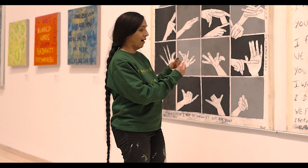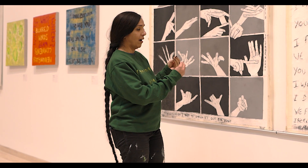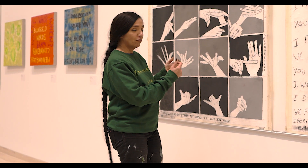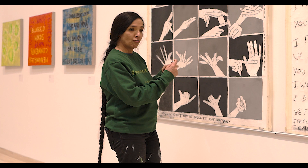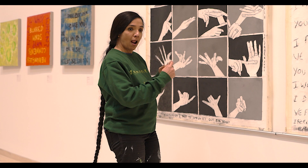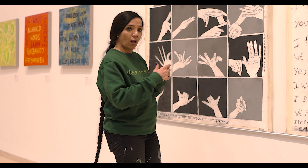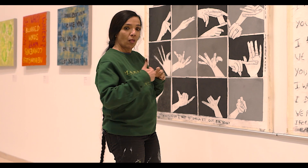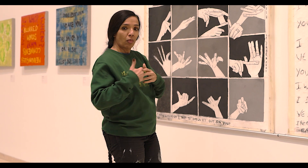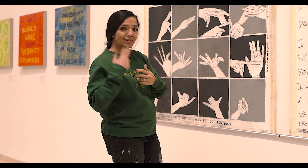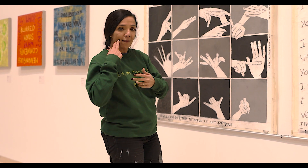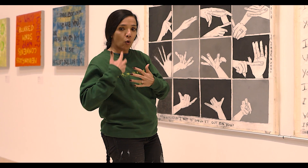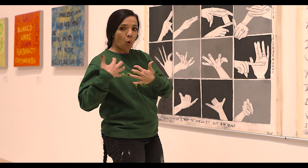I drew all of this.